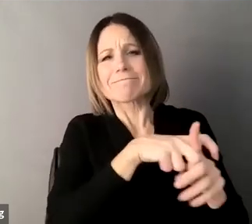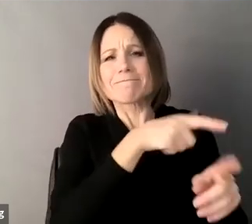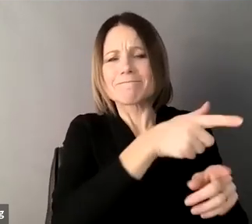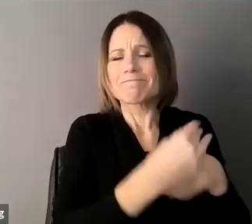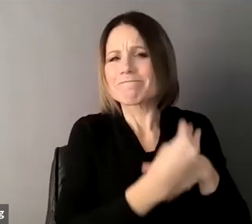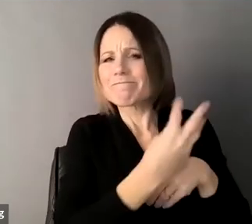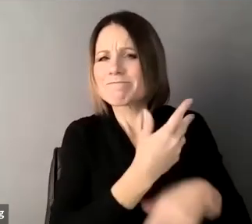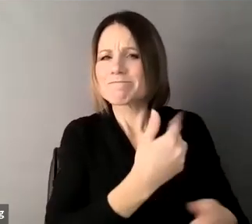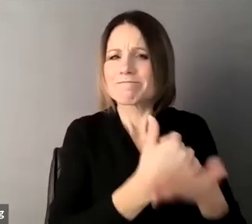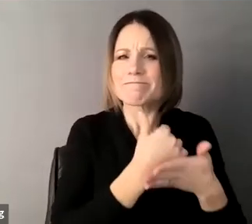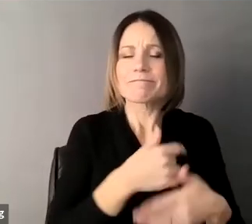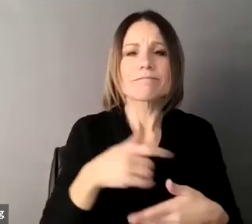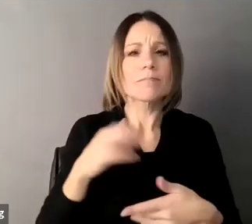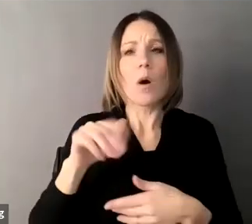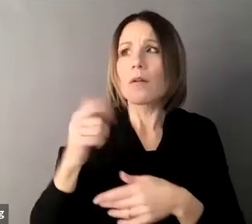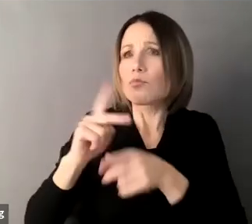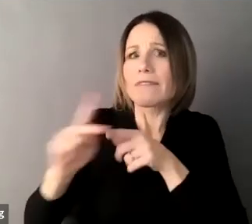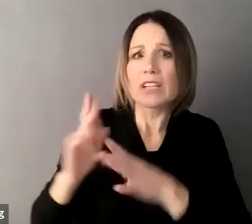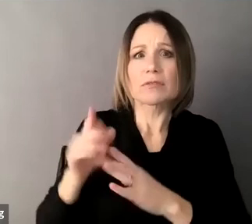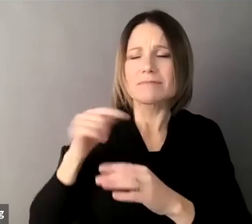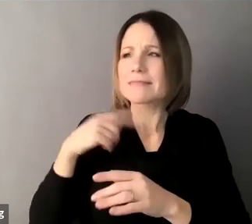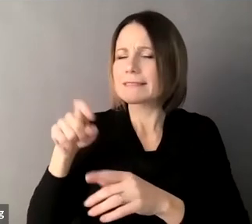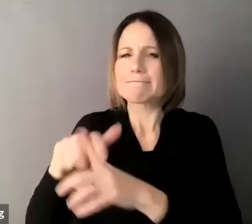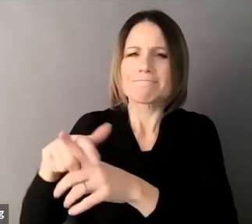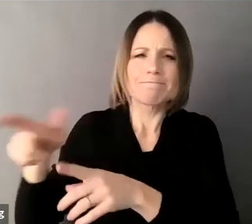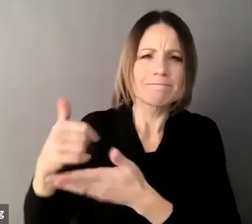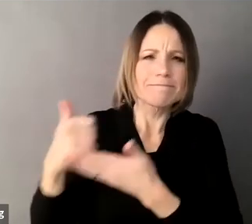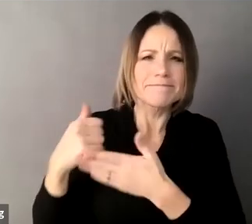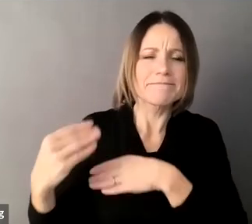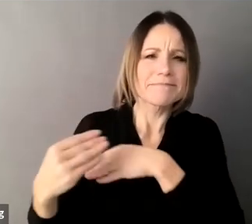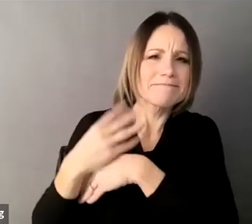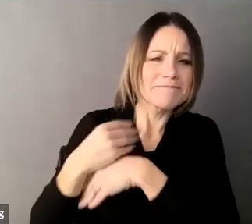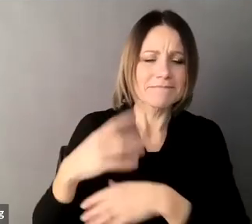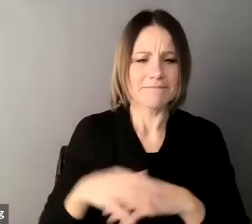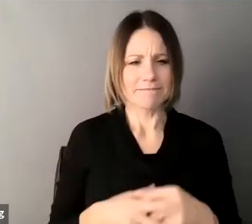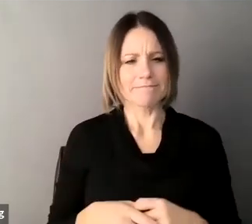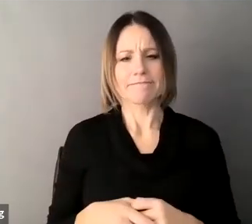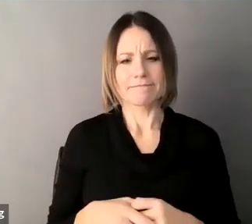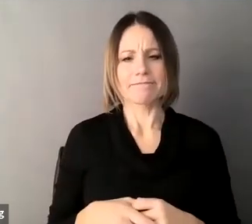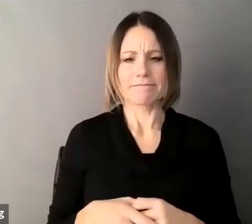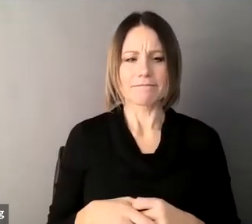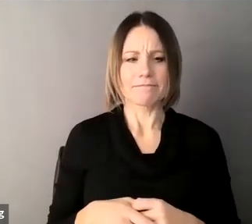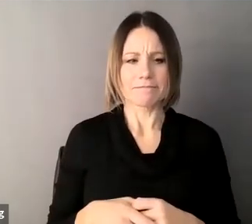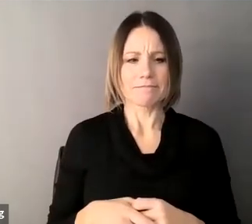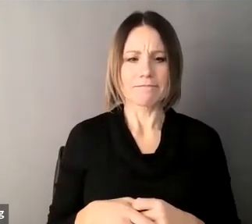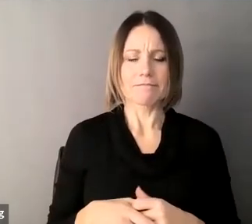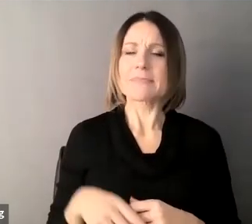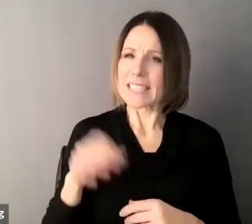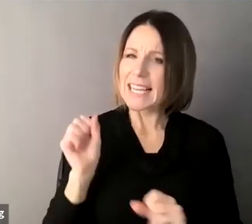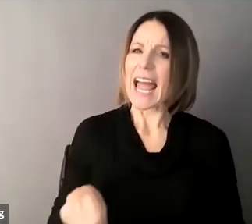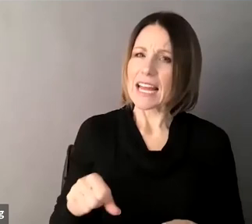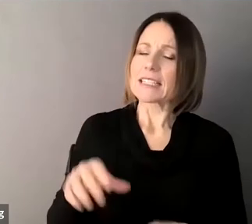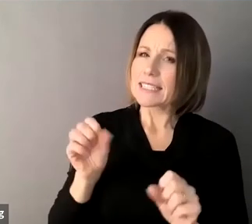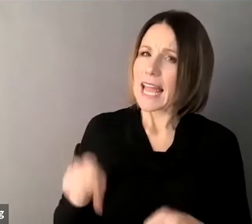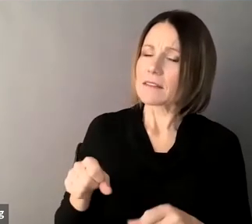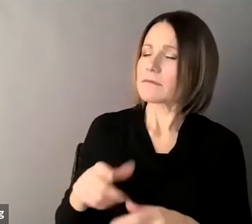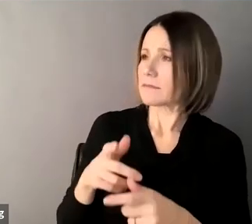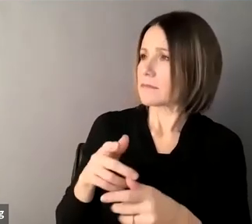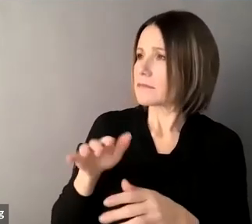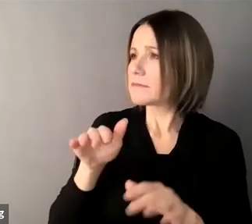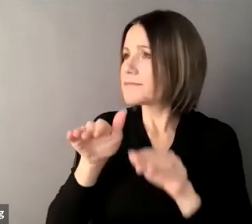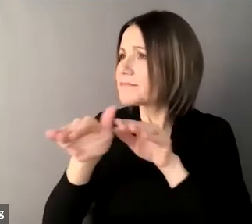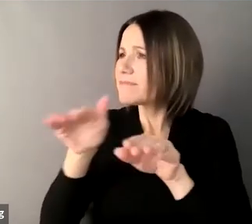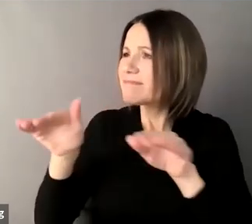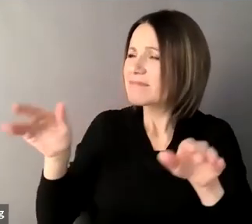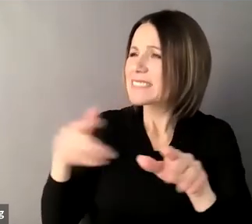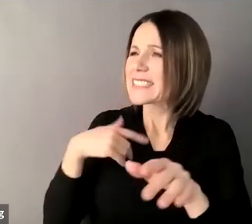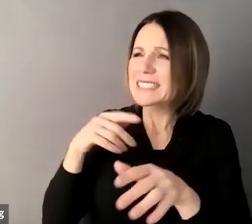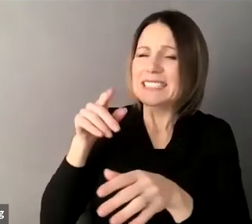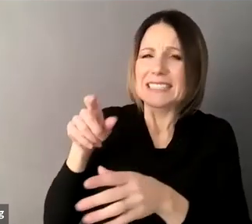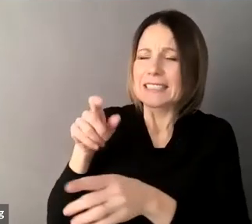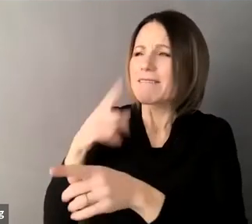assign care caroling supports and carolyn type of discussions and not others